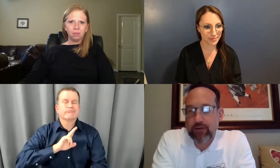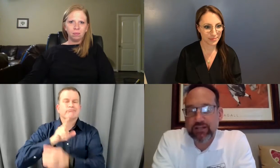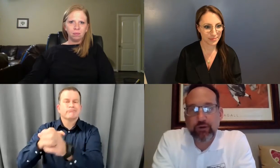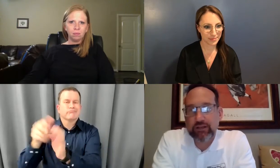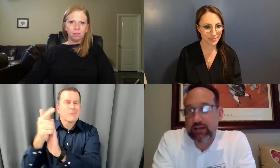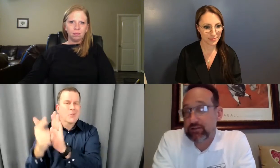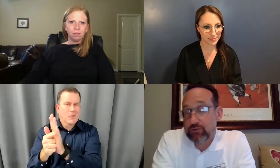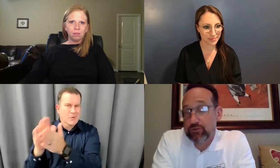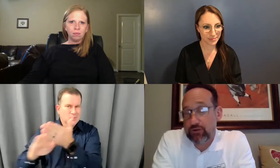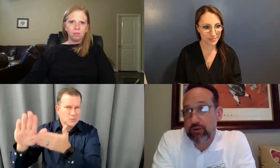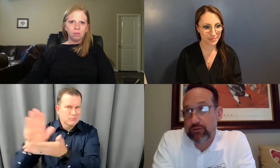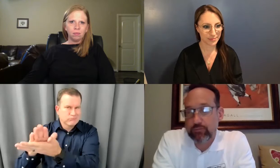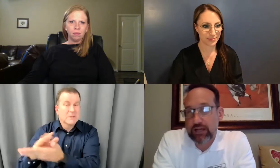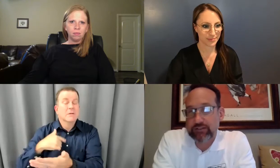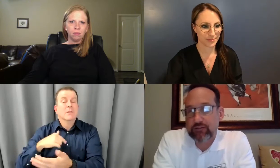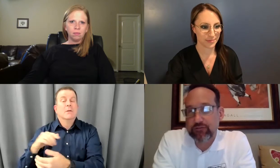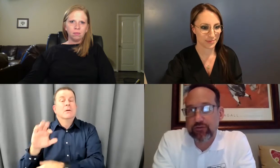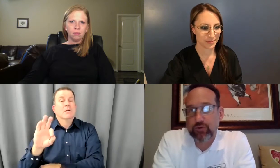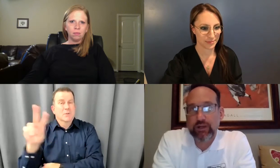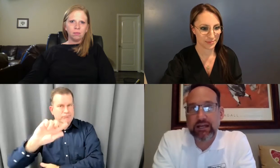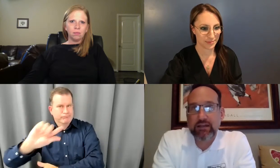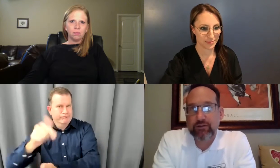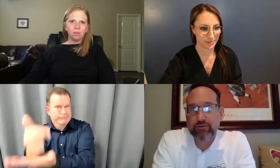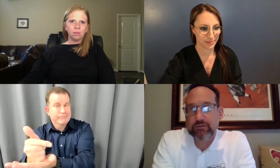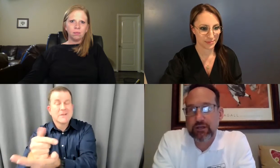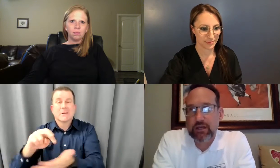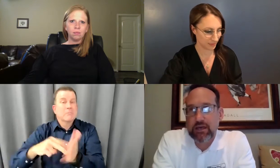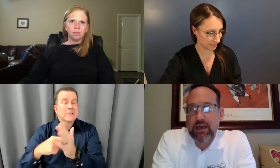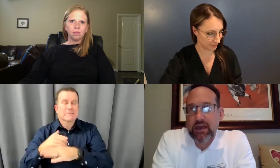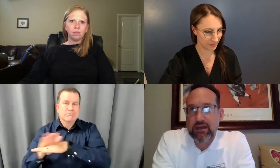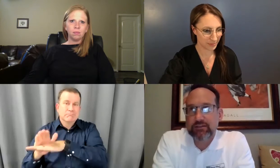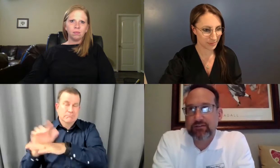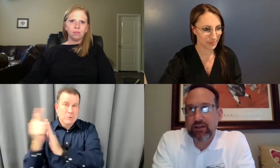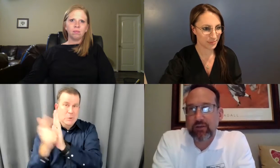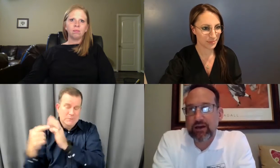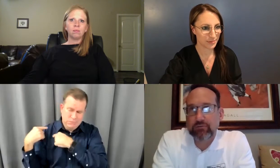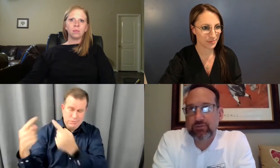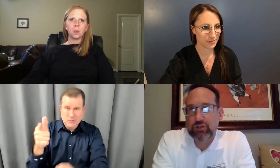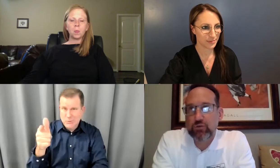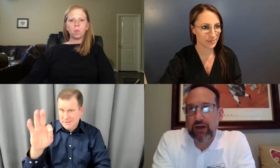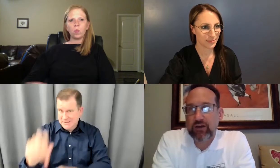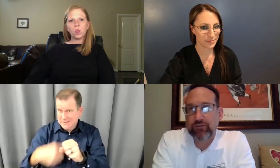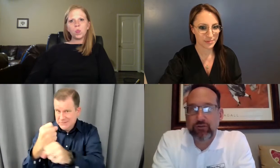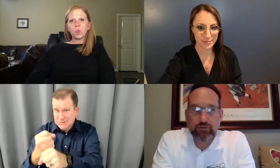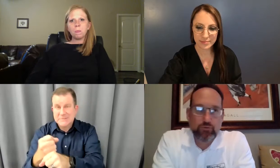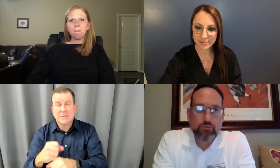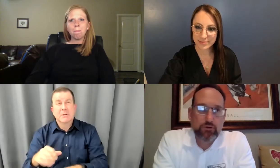I graduated in 92, so I've been practicing for 29 years and starting in about 2002,